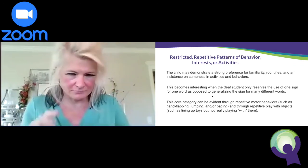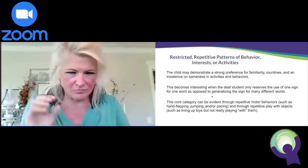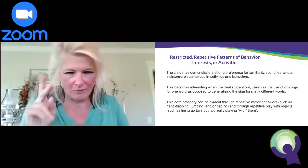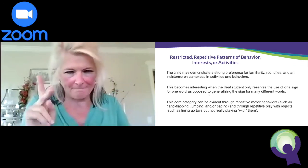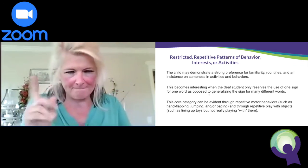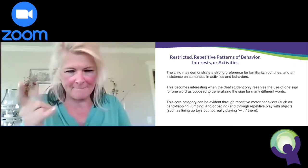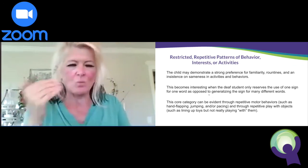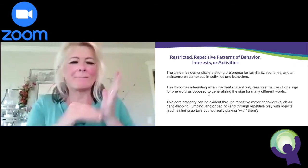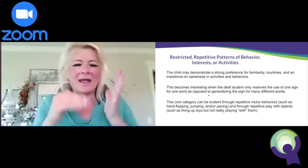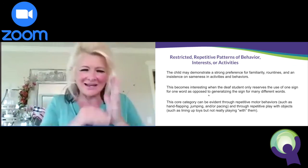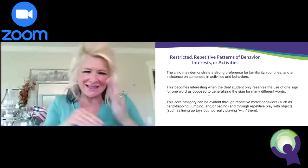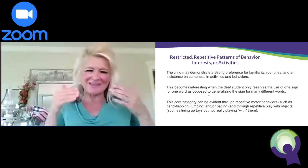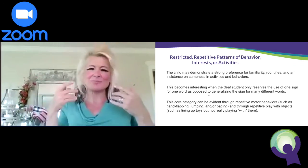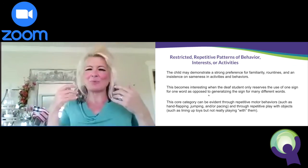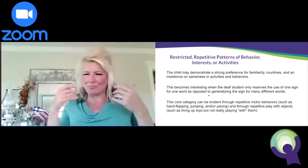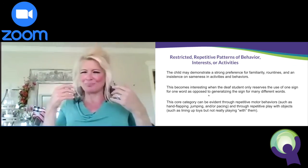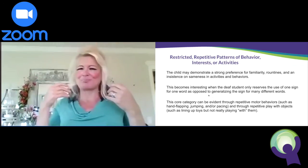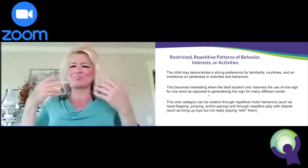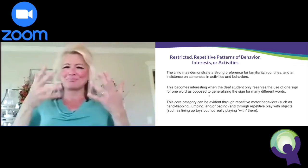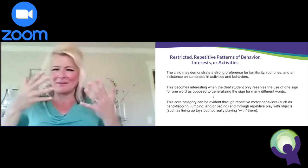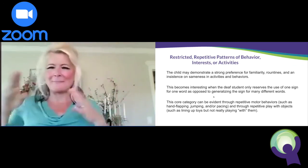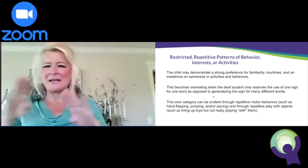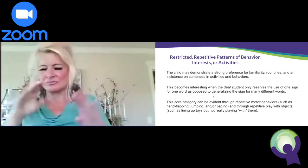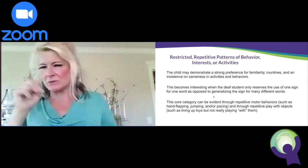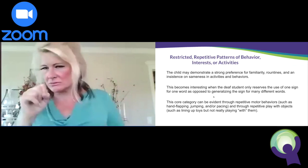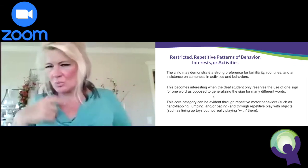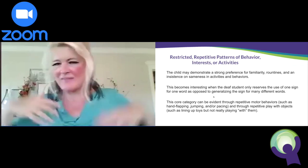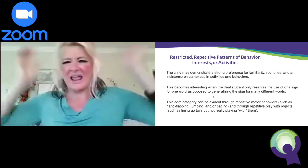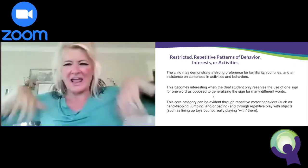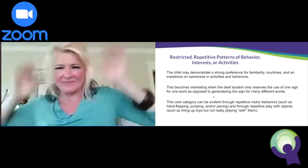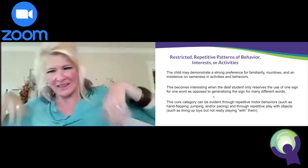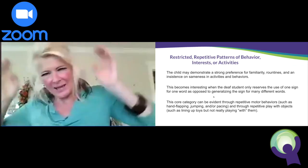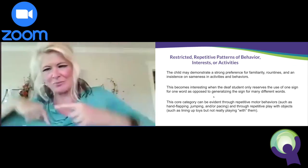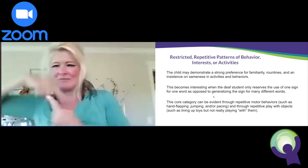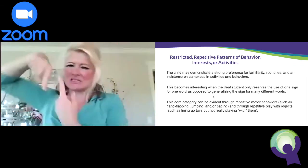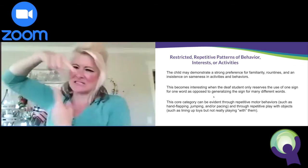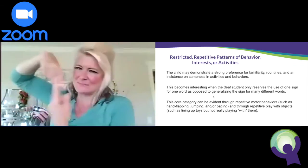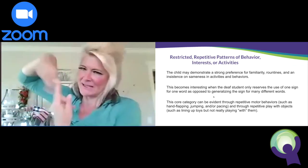generalize the words as much. Being repetitive - repetitive behavior --the